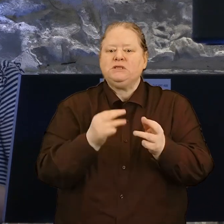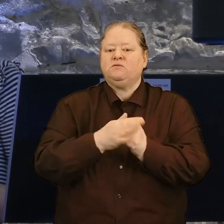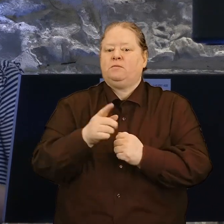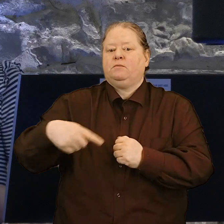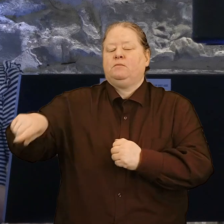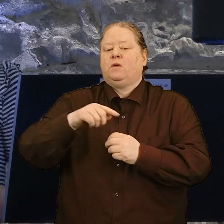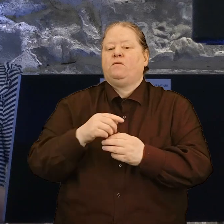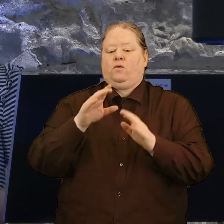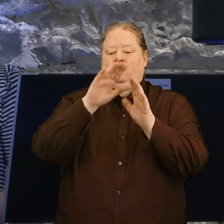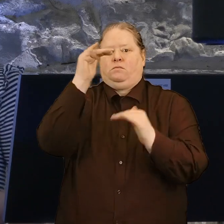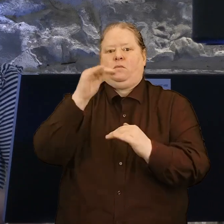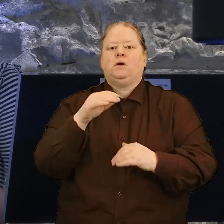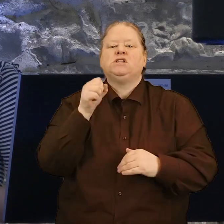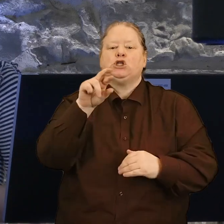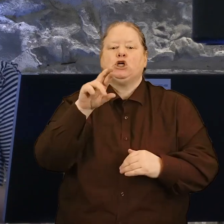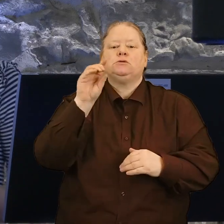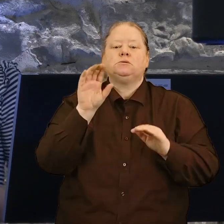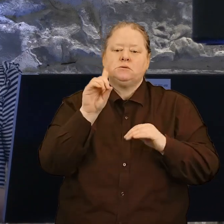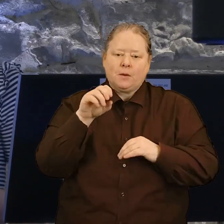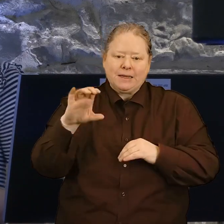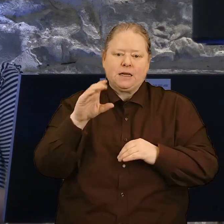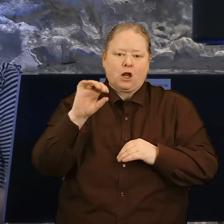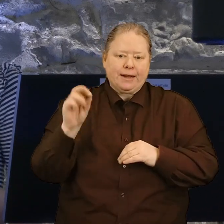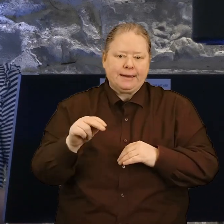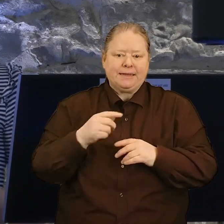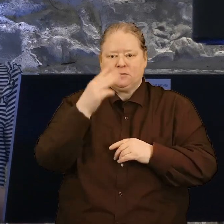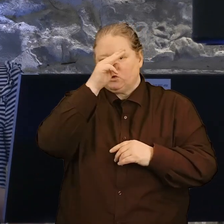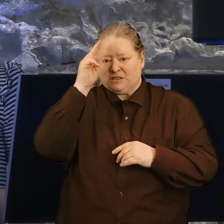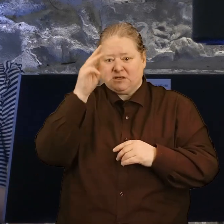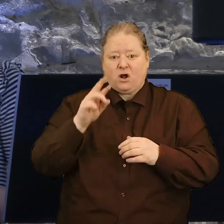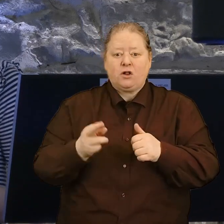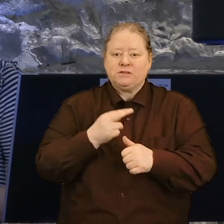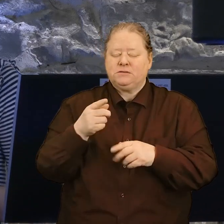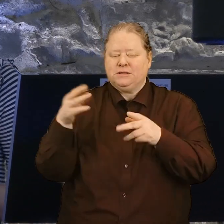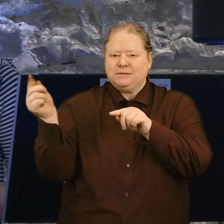Sir Dominic Corrigan, who had just finished a five year term as president and was largely credited as being the driving